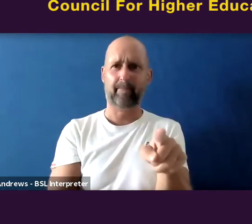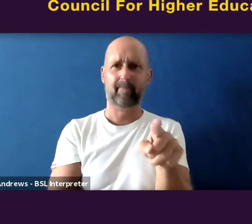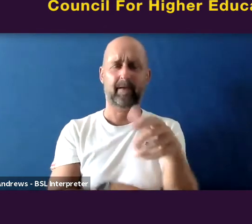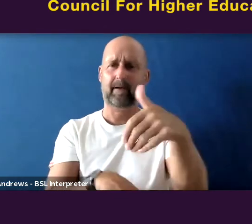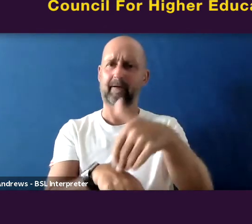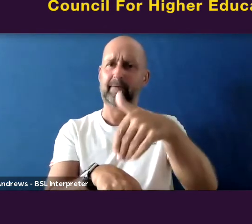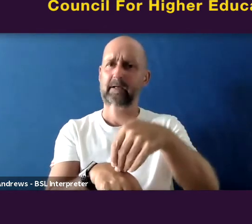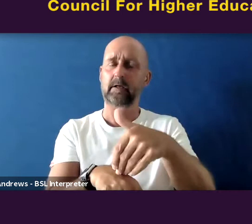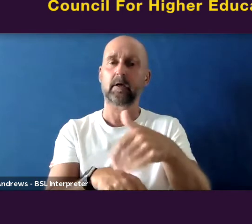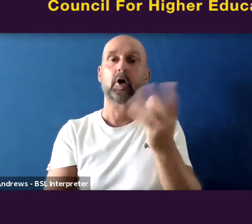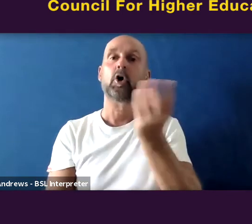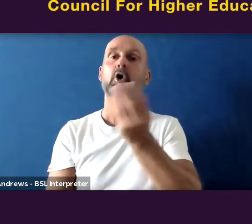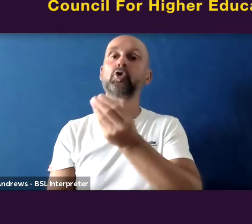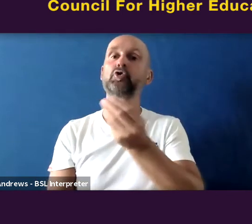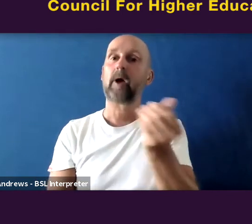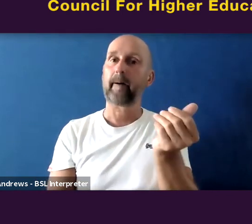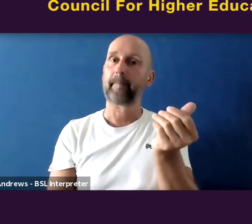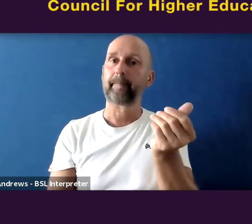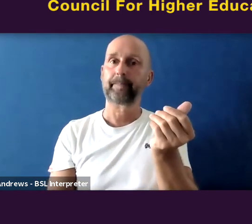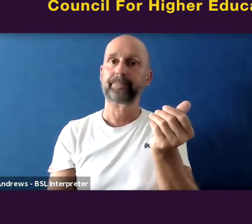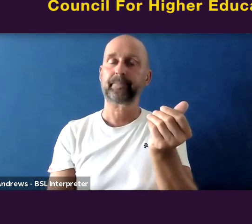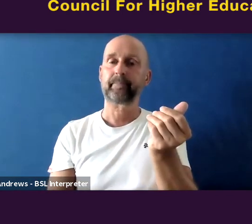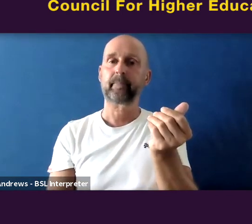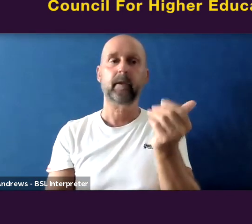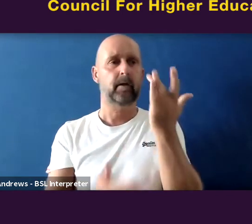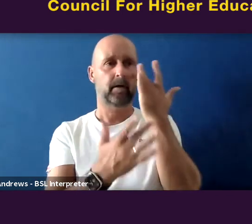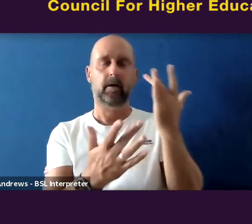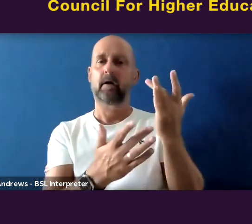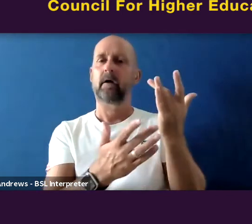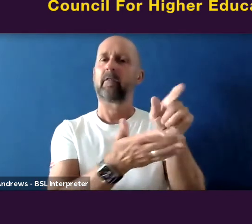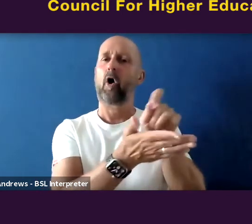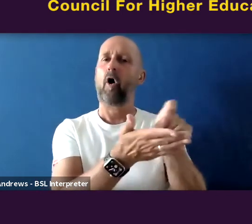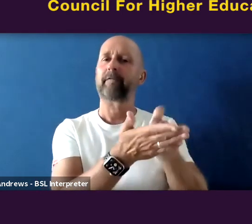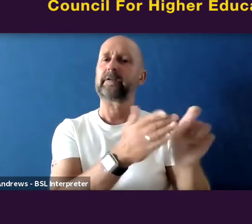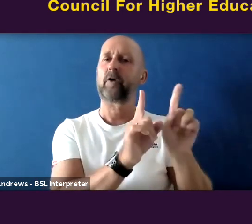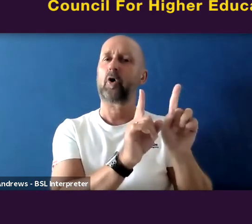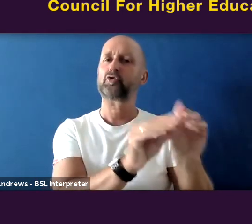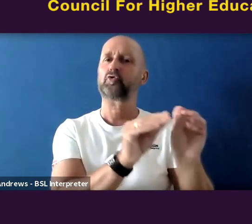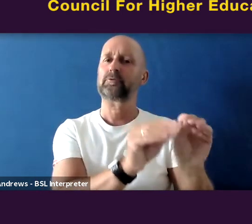Some reporting has implied that the Office for Students is proposing a 50 per cent cut in the